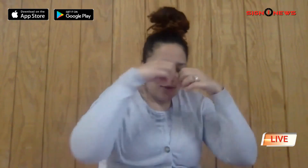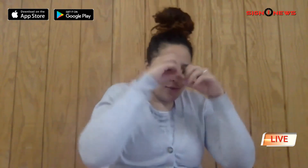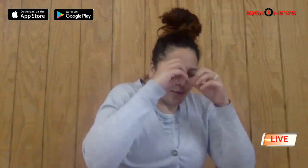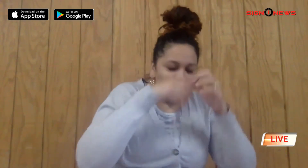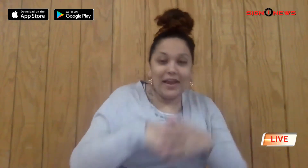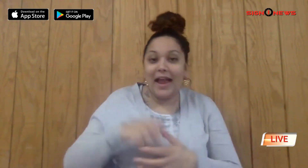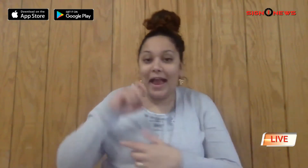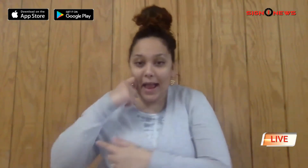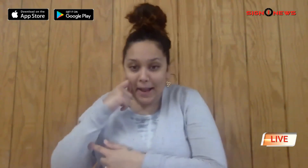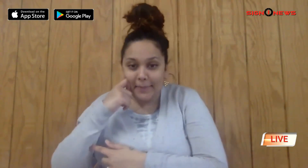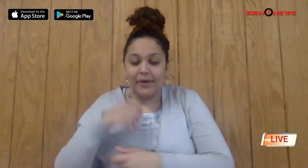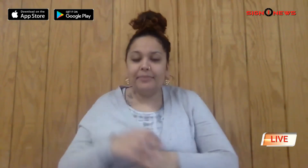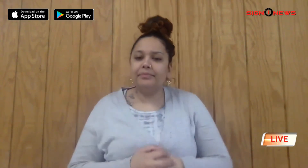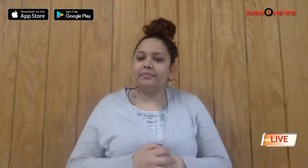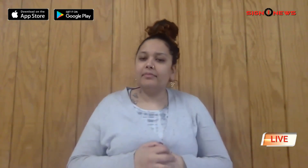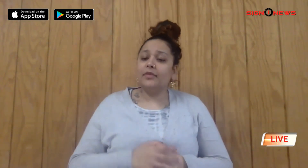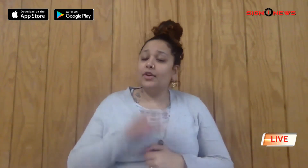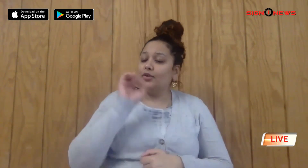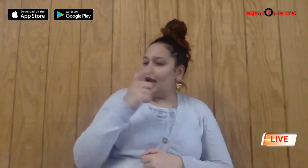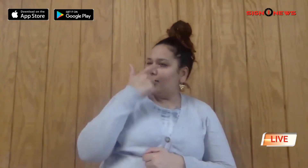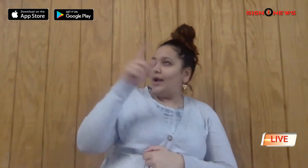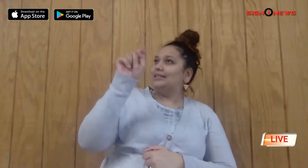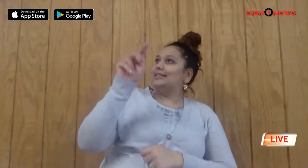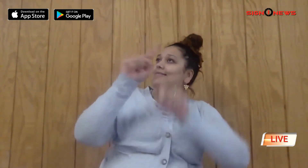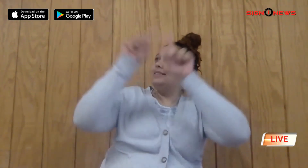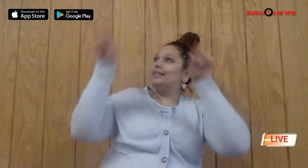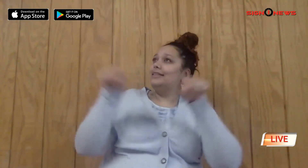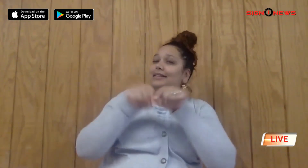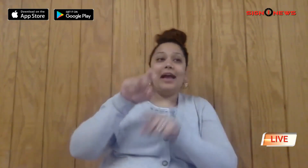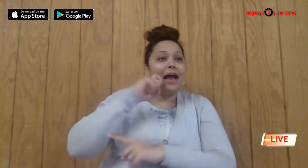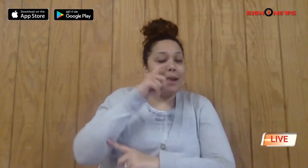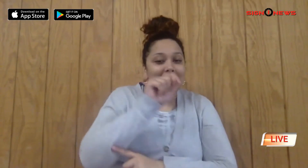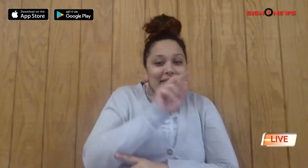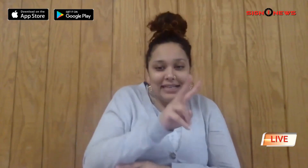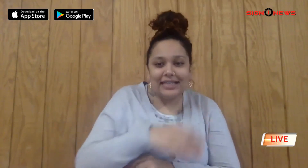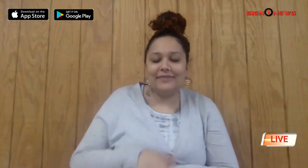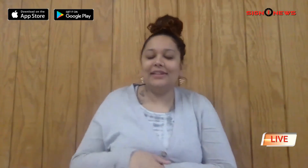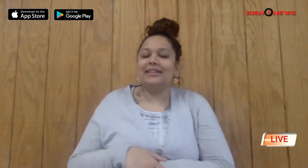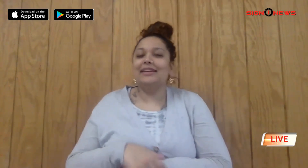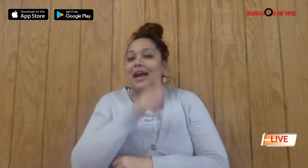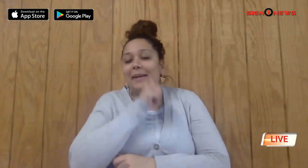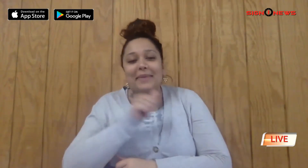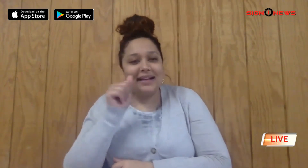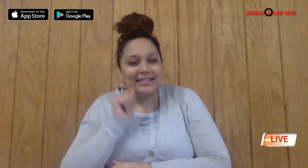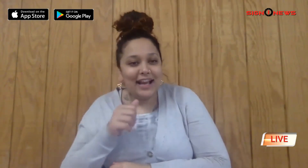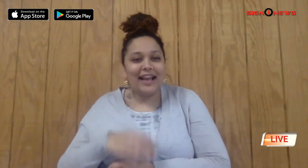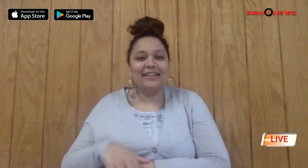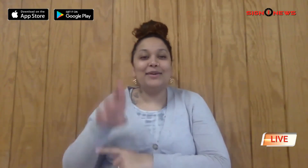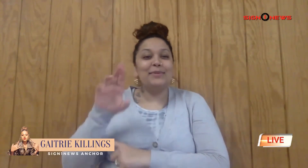or Google play store on your smart phone and you can also watch on Apple TV Amazon and